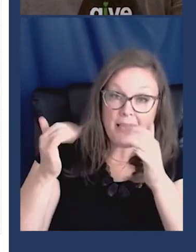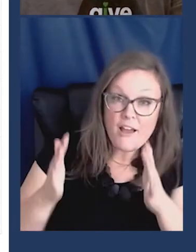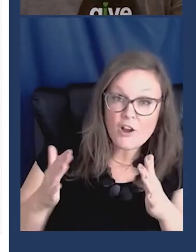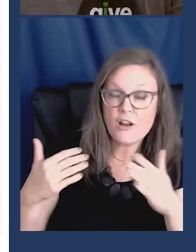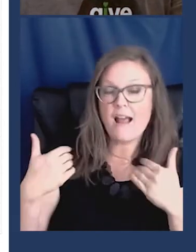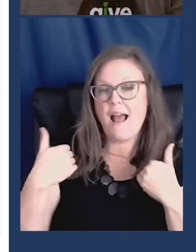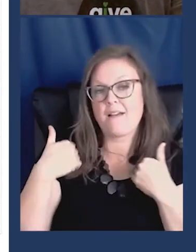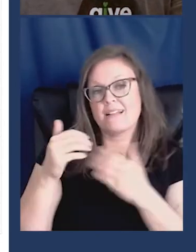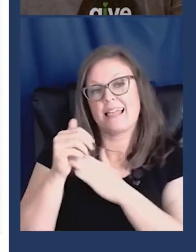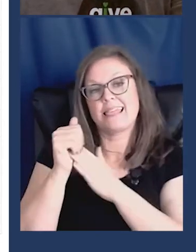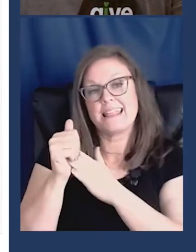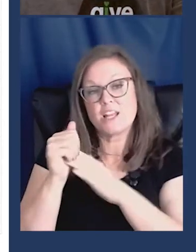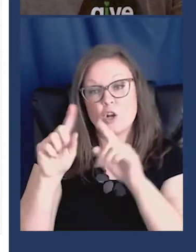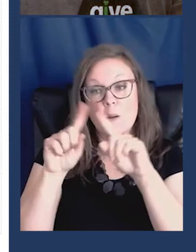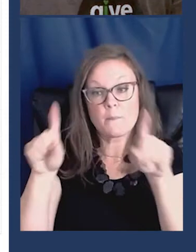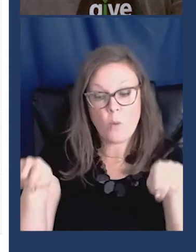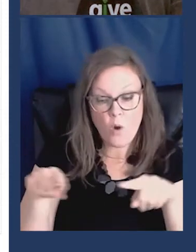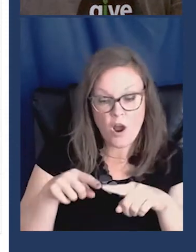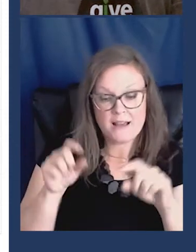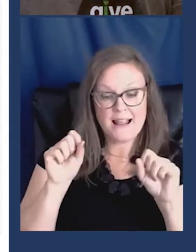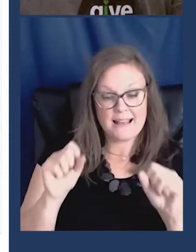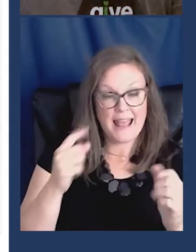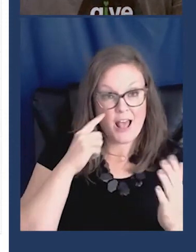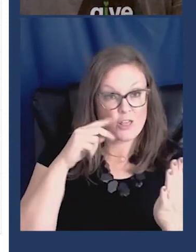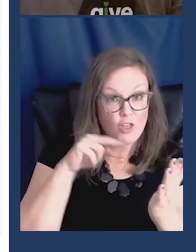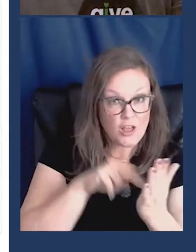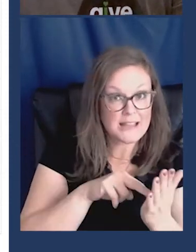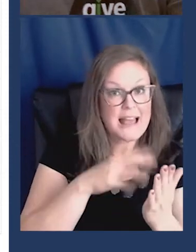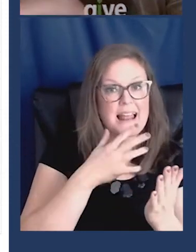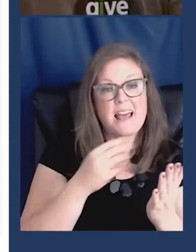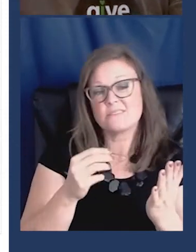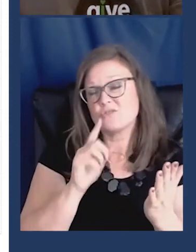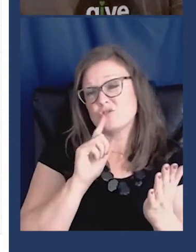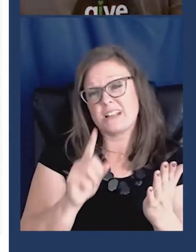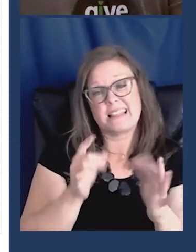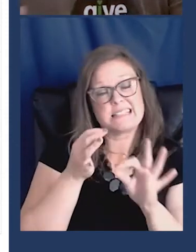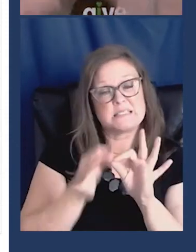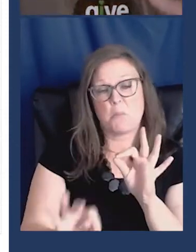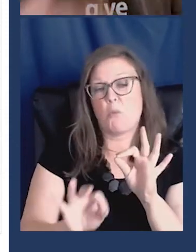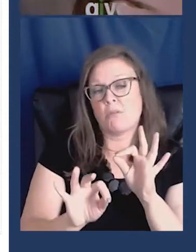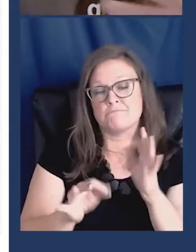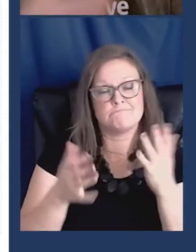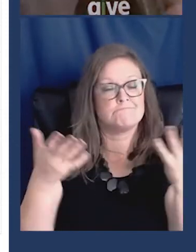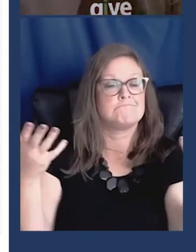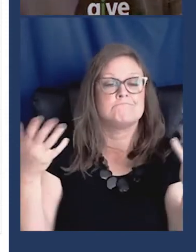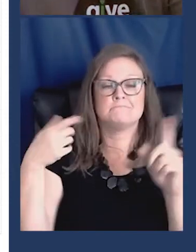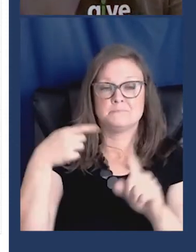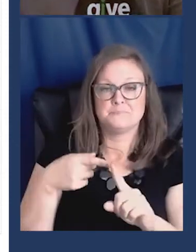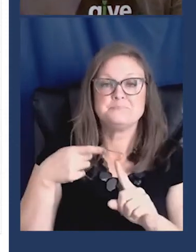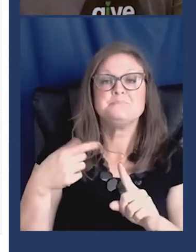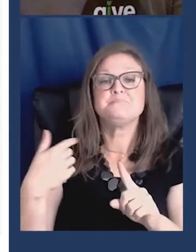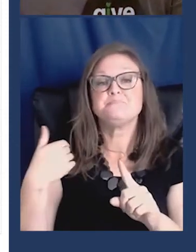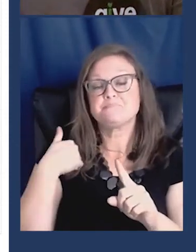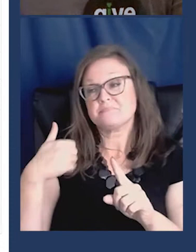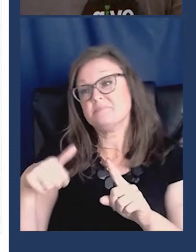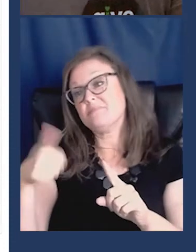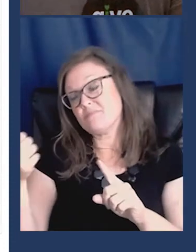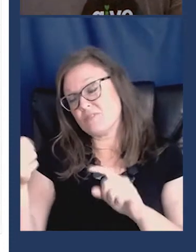that I can take a look at. And that's basically all there is and there's some virtual currency in the longer demo, I could go into the virtual currency and stuff like that.